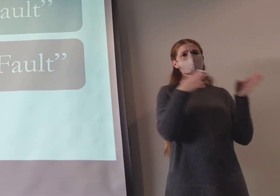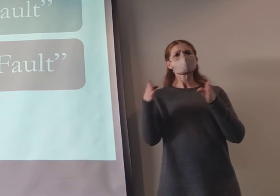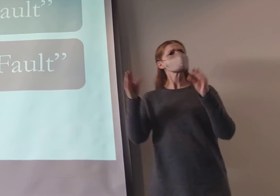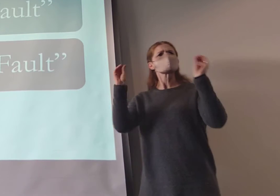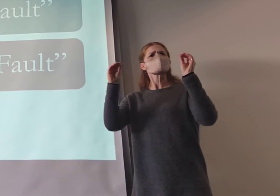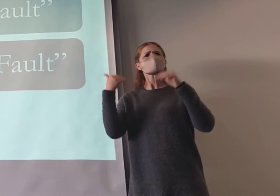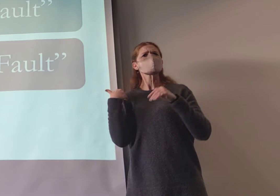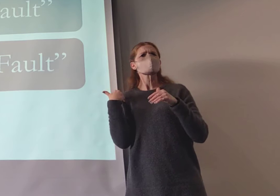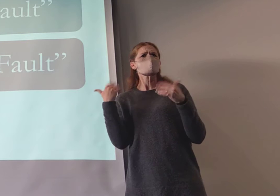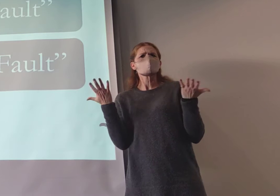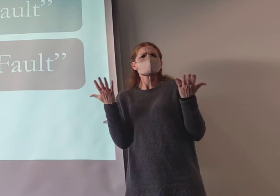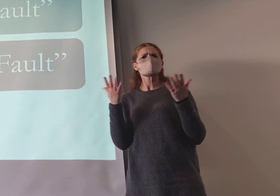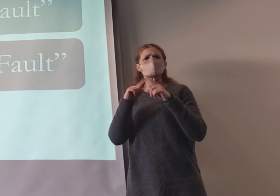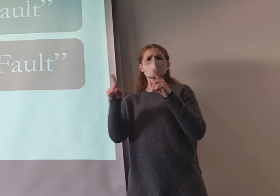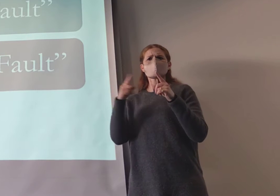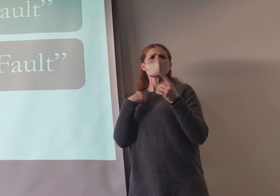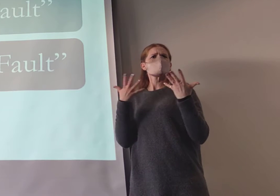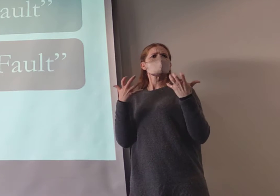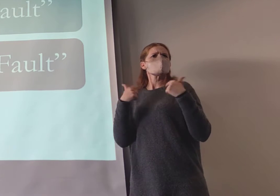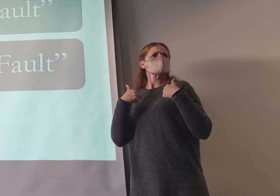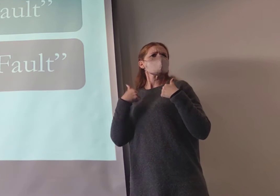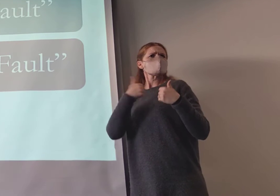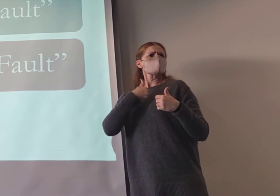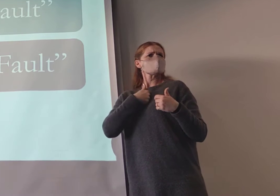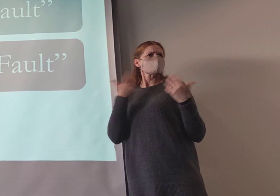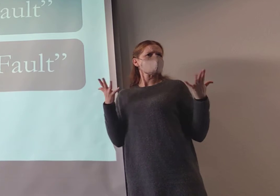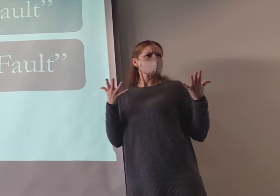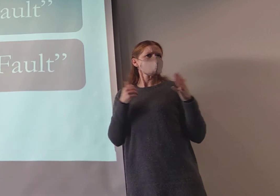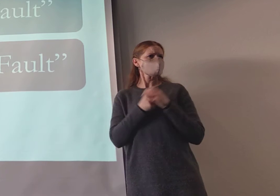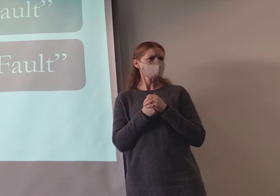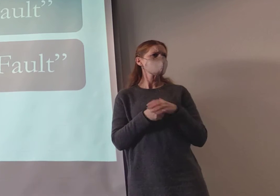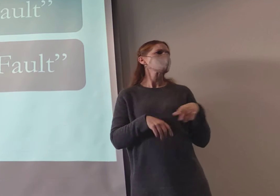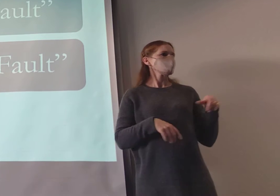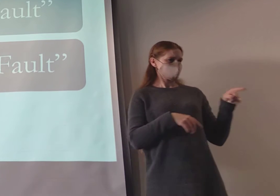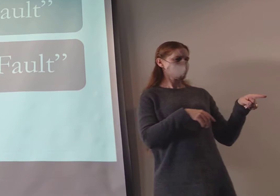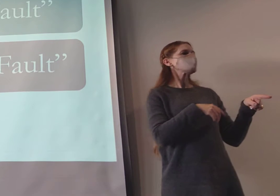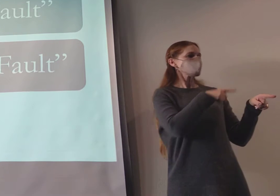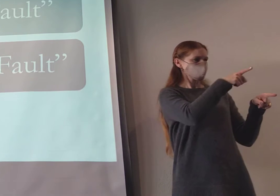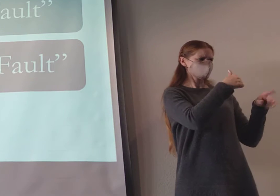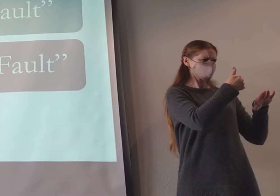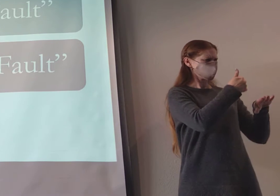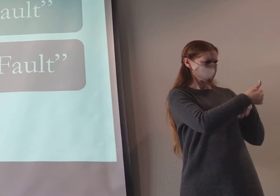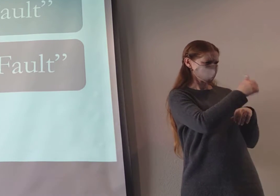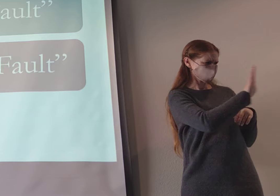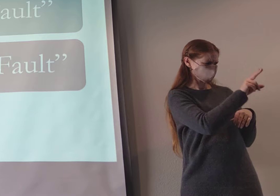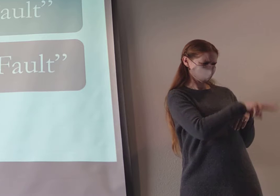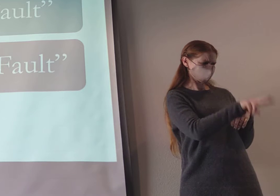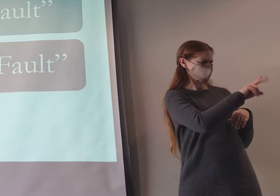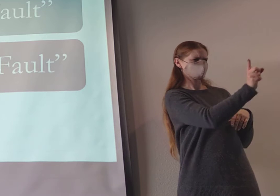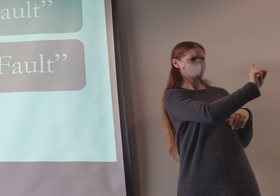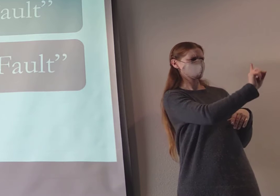No-fault means that the landlord had a reason of his own or her own to evict the tenant.